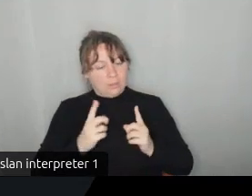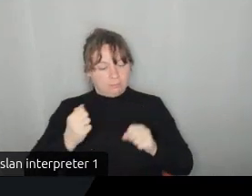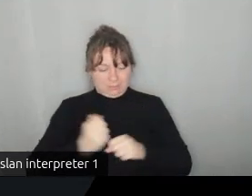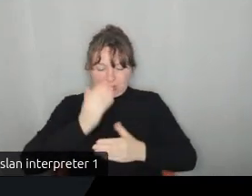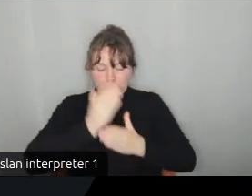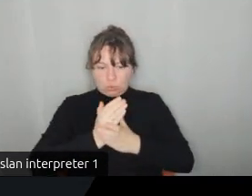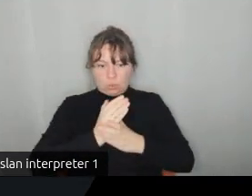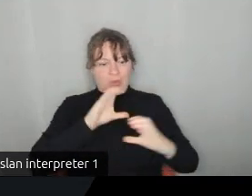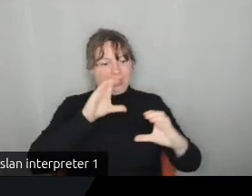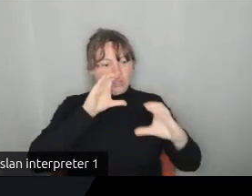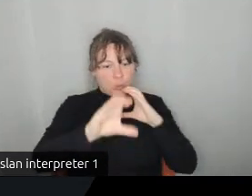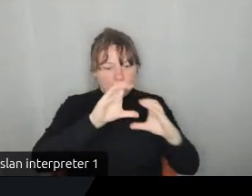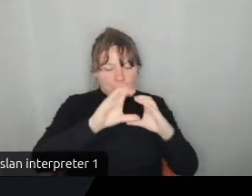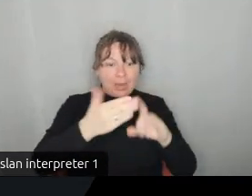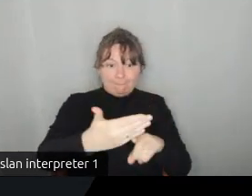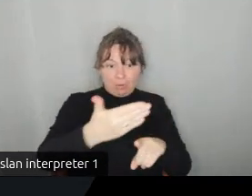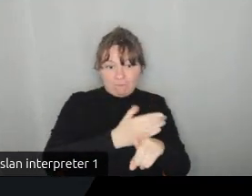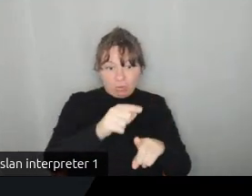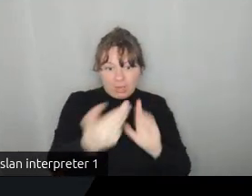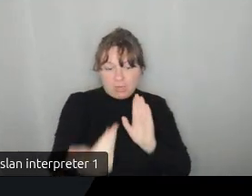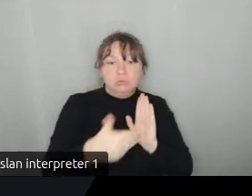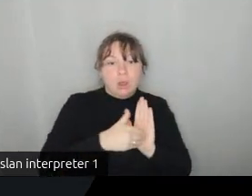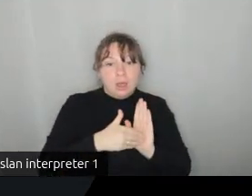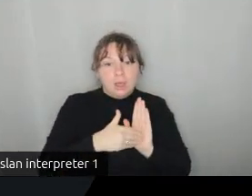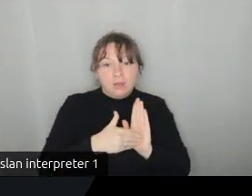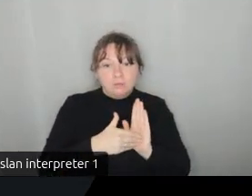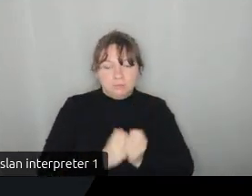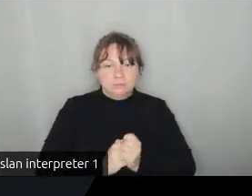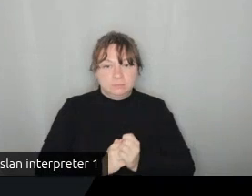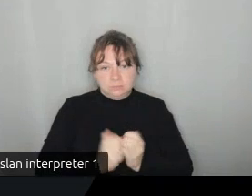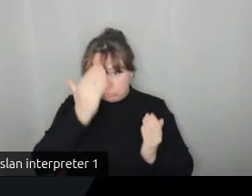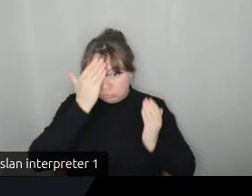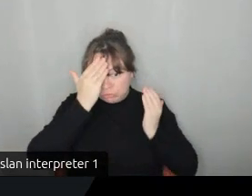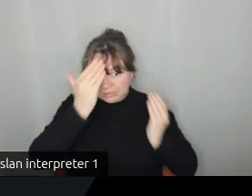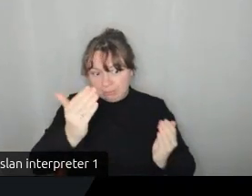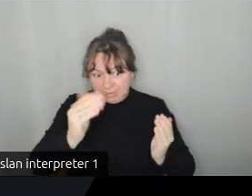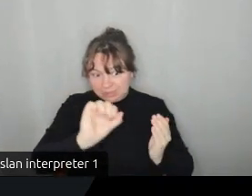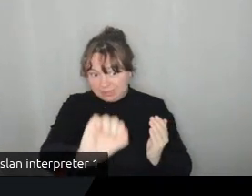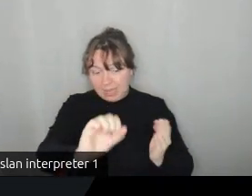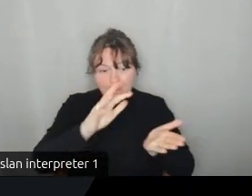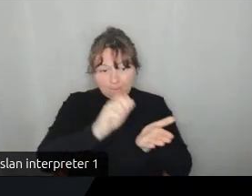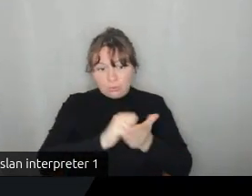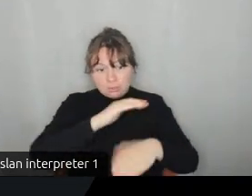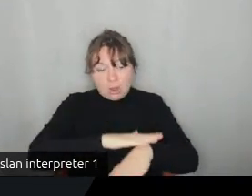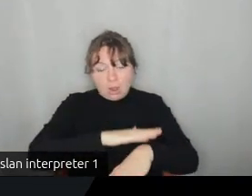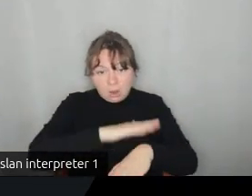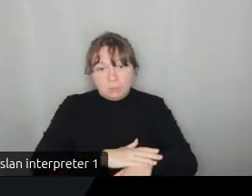before the court. Um respecting the time for the services they need to engage with and to provide